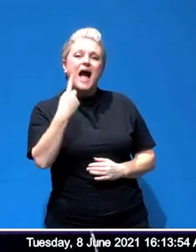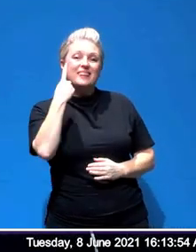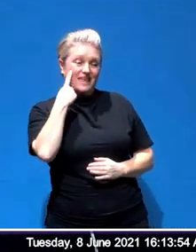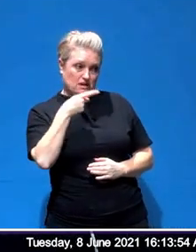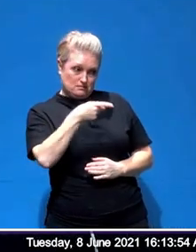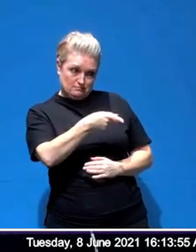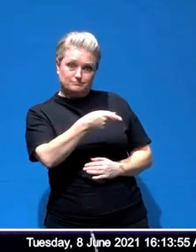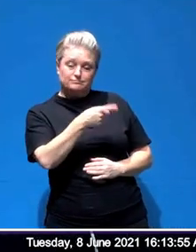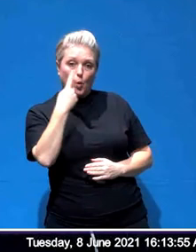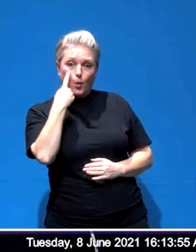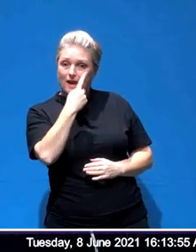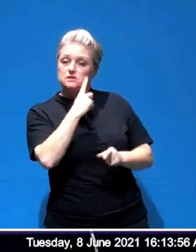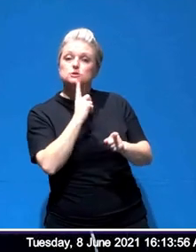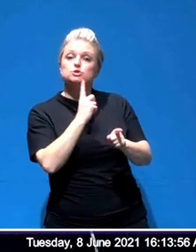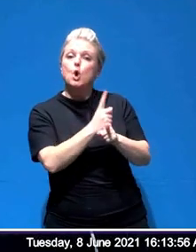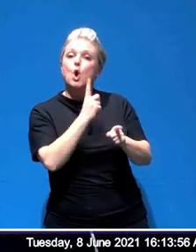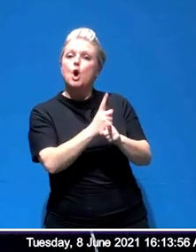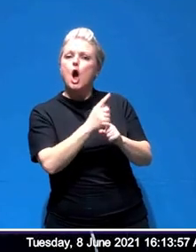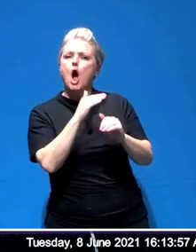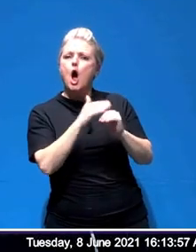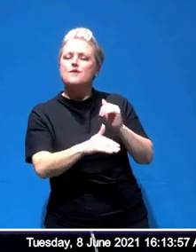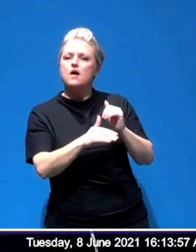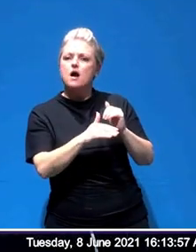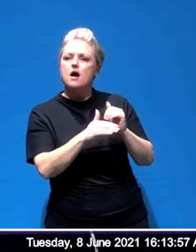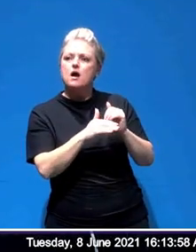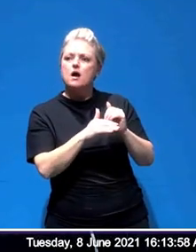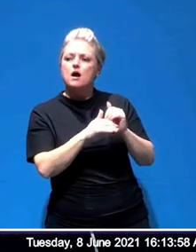about the nature and the extent of the interaction that she had with Victoria